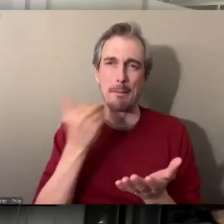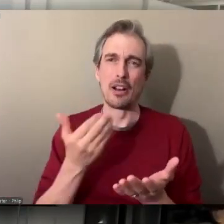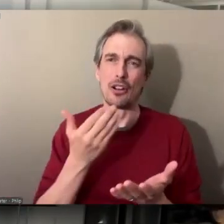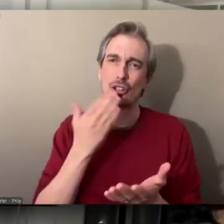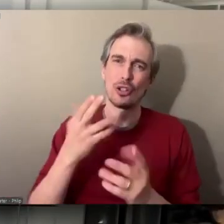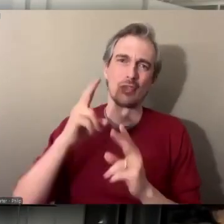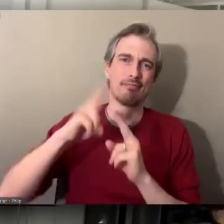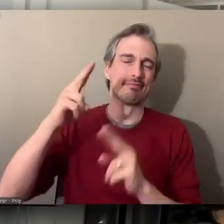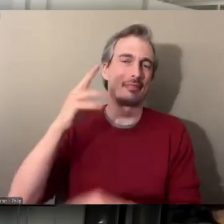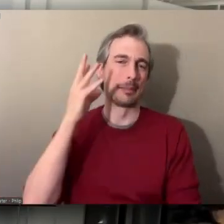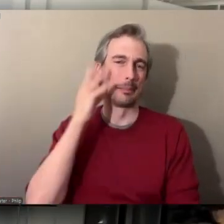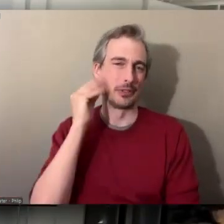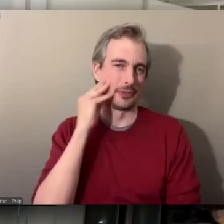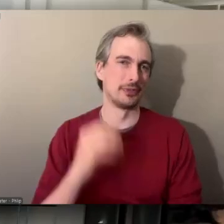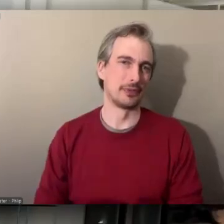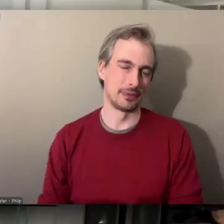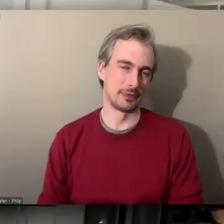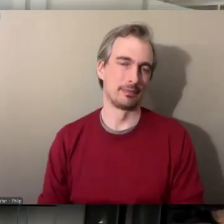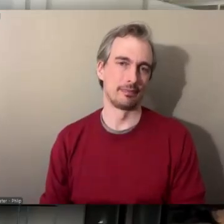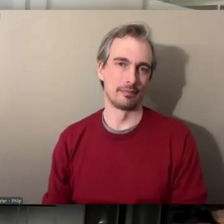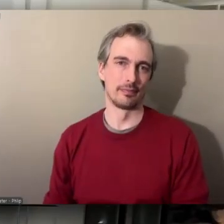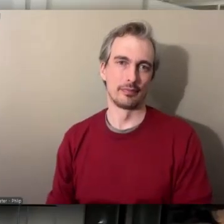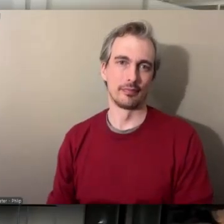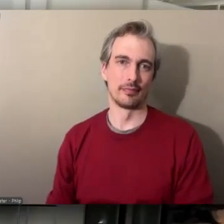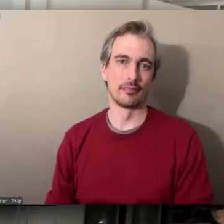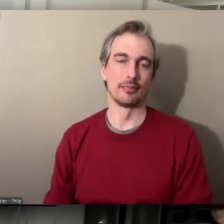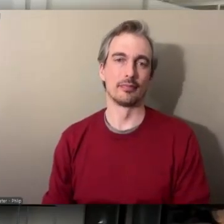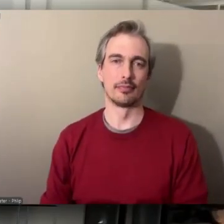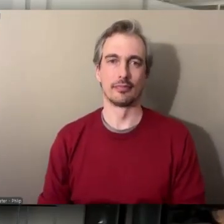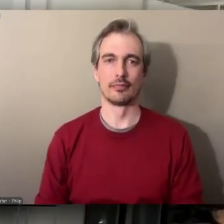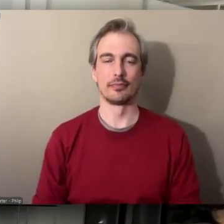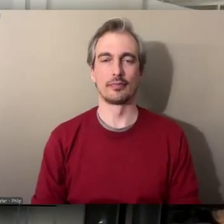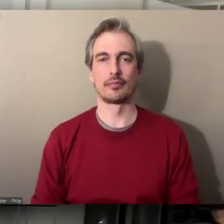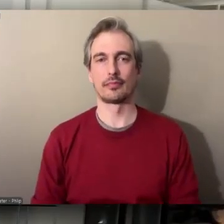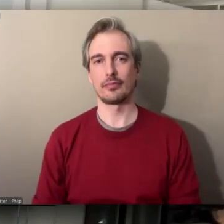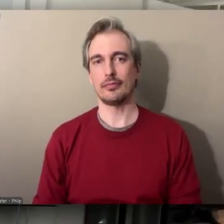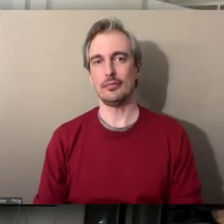to get to your doors. Give them a good experience inside your doors. And they will come back and